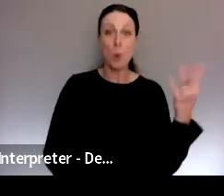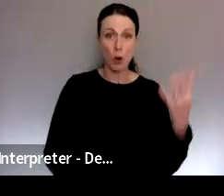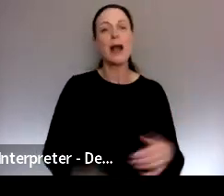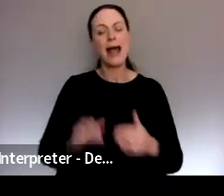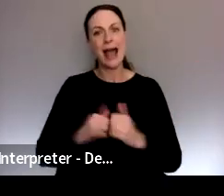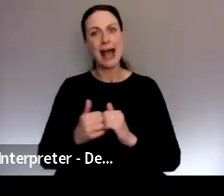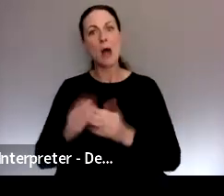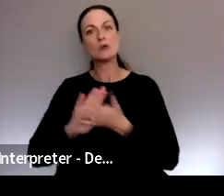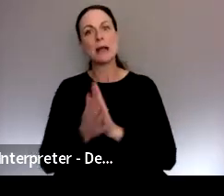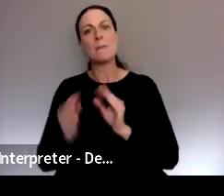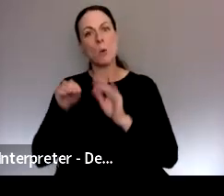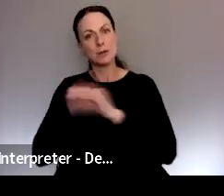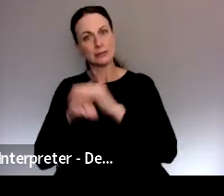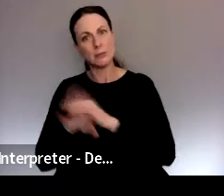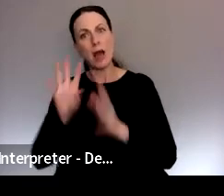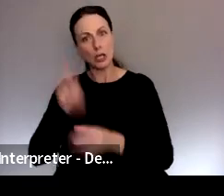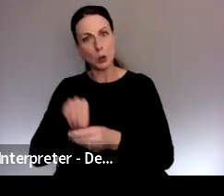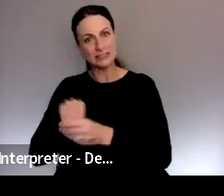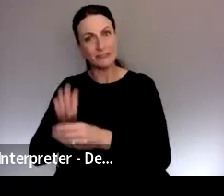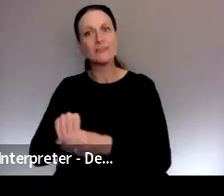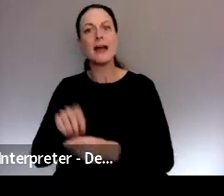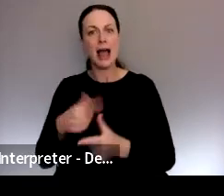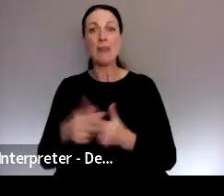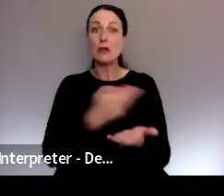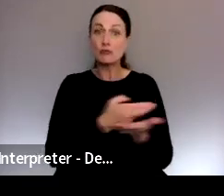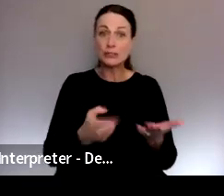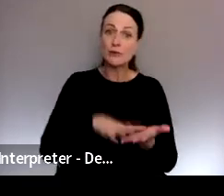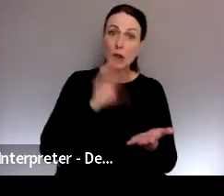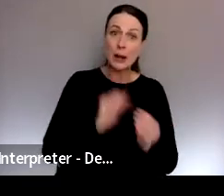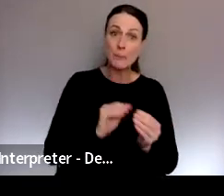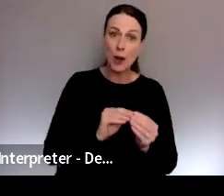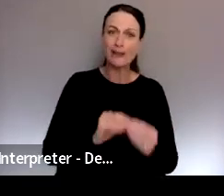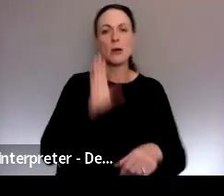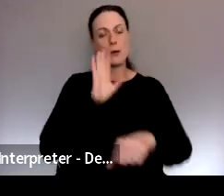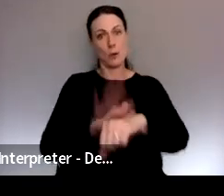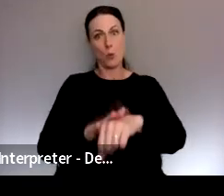Steps to be accessible and inclusive, and resources for learning more. I will warn you